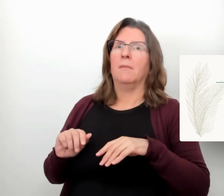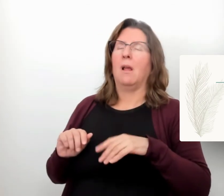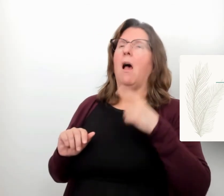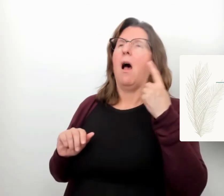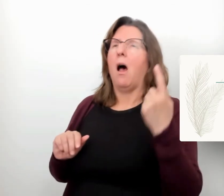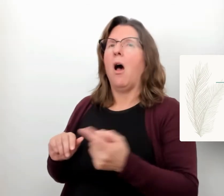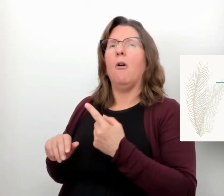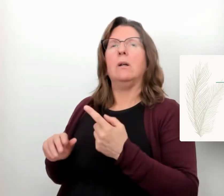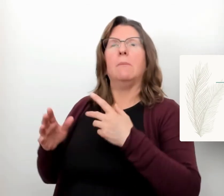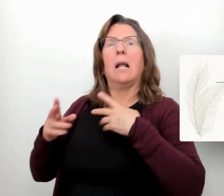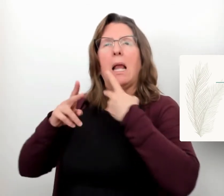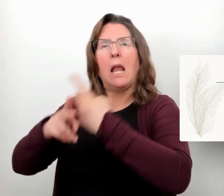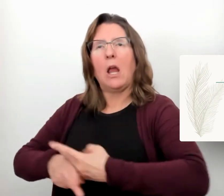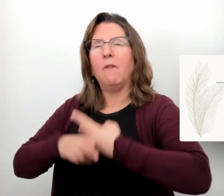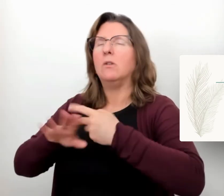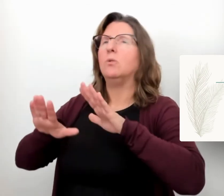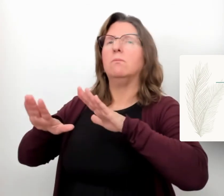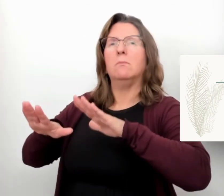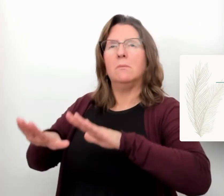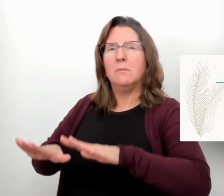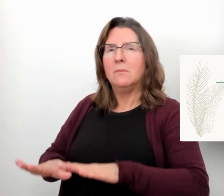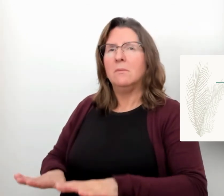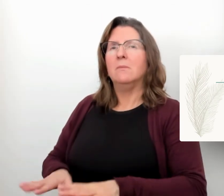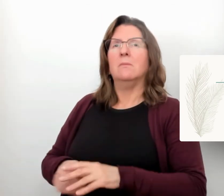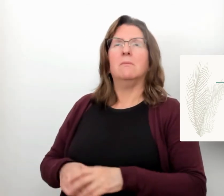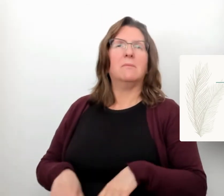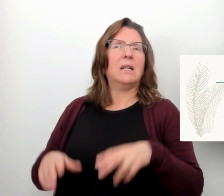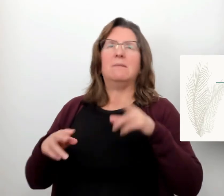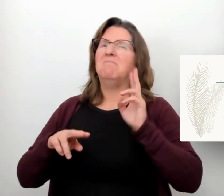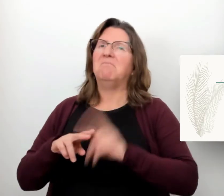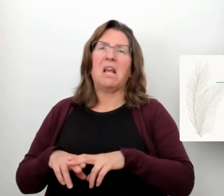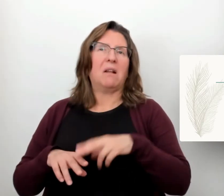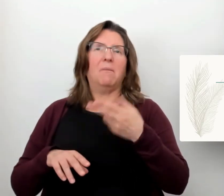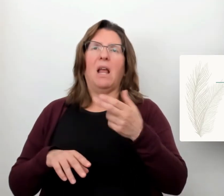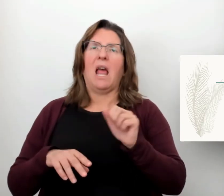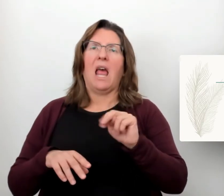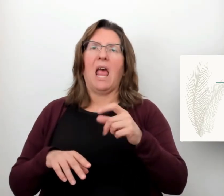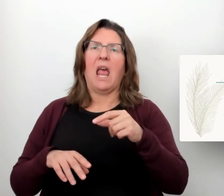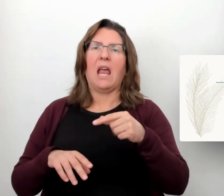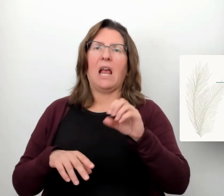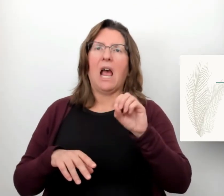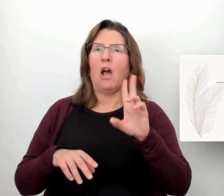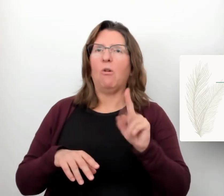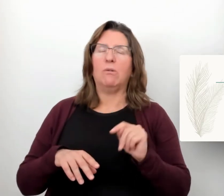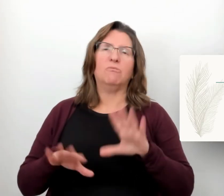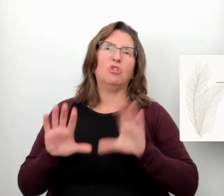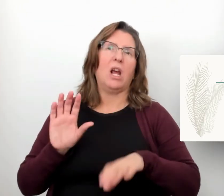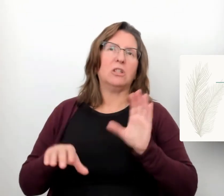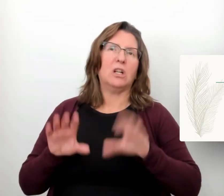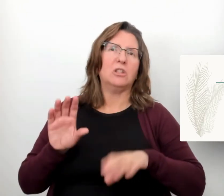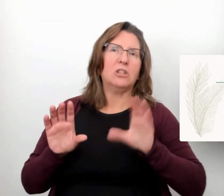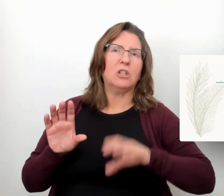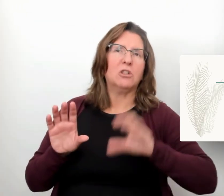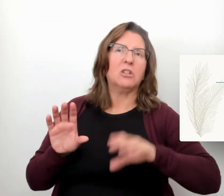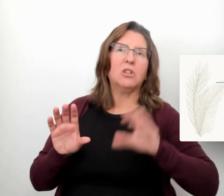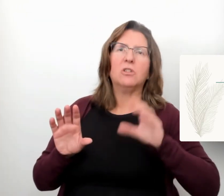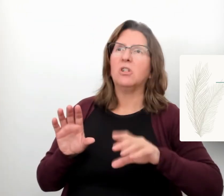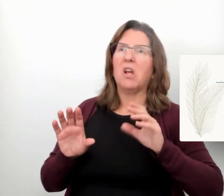These encounters, for me, are mostly social settings. So . . . it's my opportunity to chill out and chat.